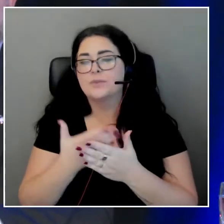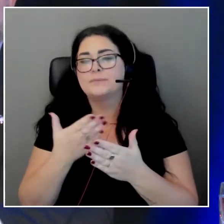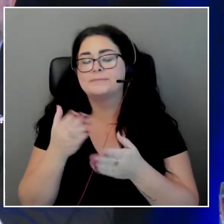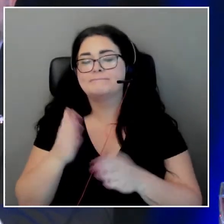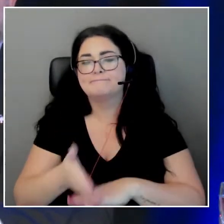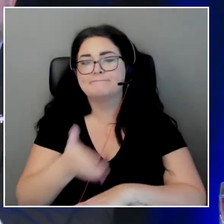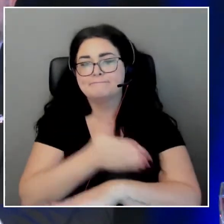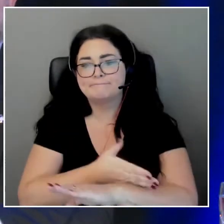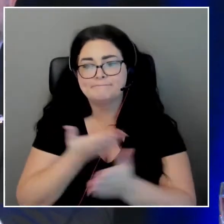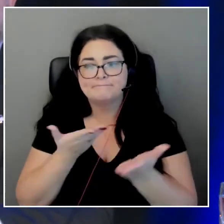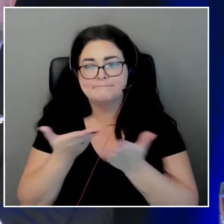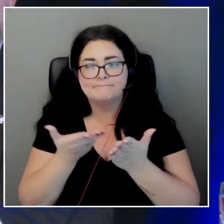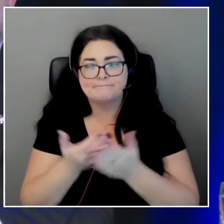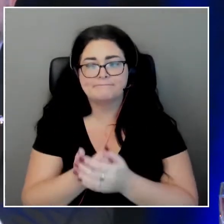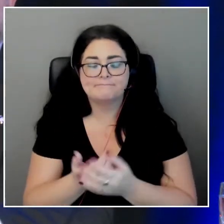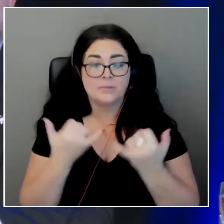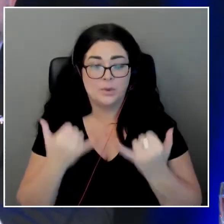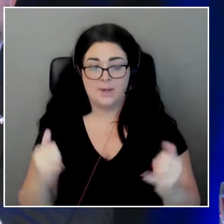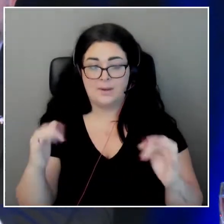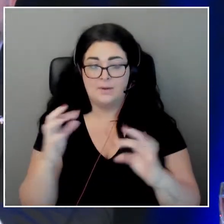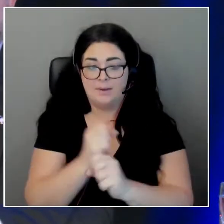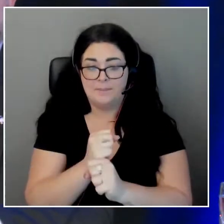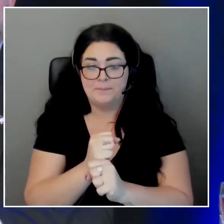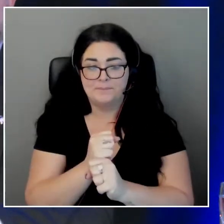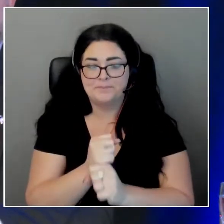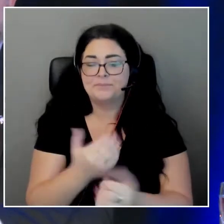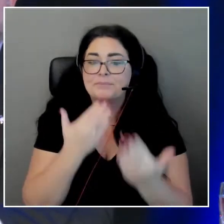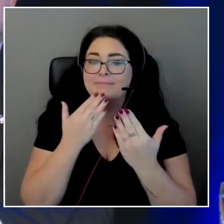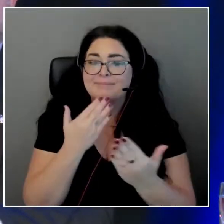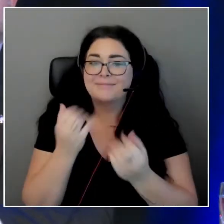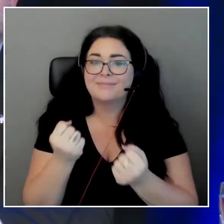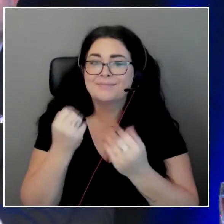In conclusion, thank you to the Government of Canada for their